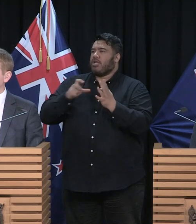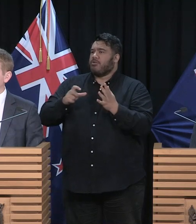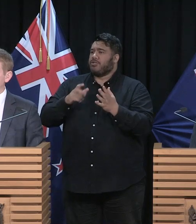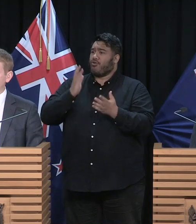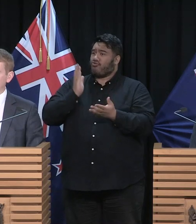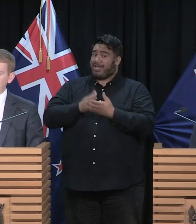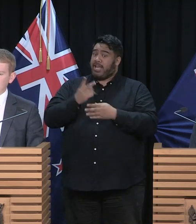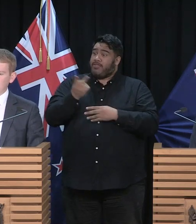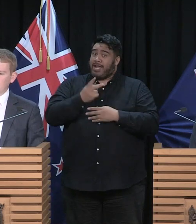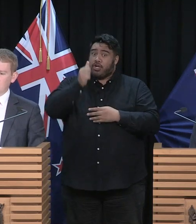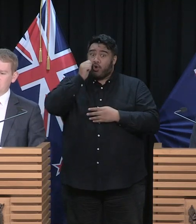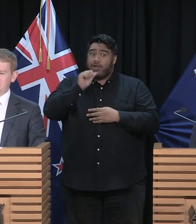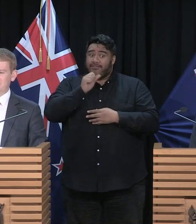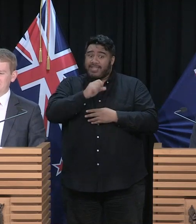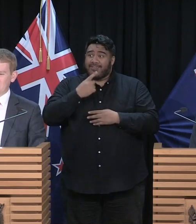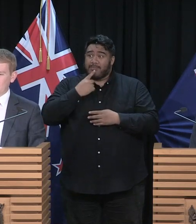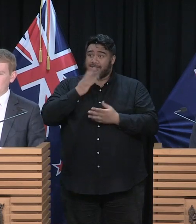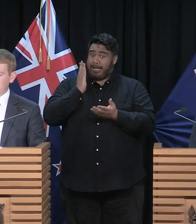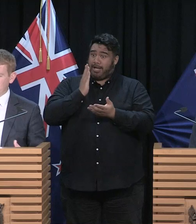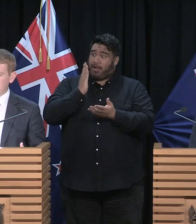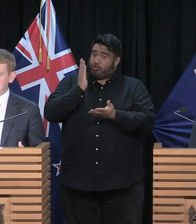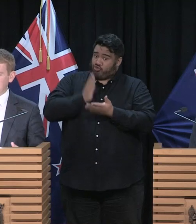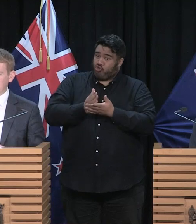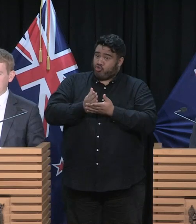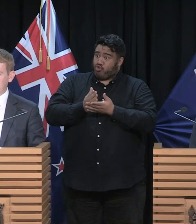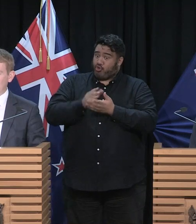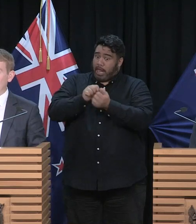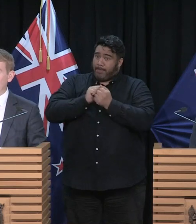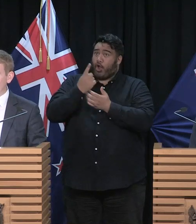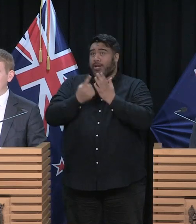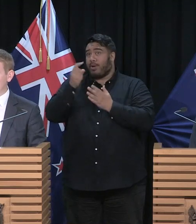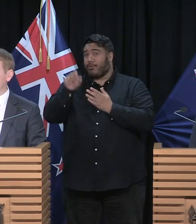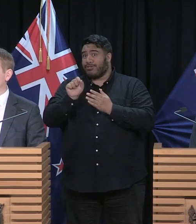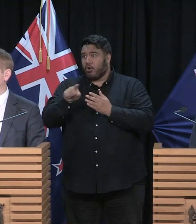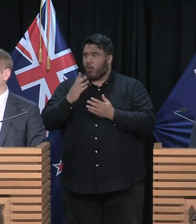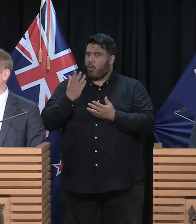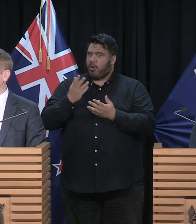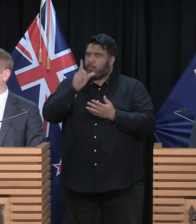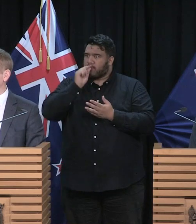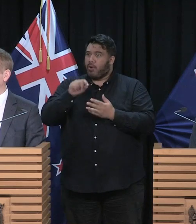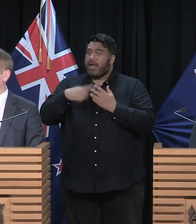Woodhouse's email accounts? Do you feel like you're fully aware of just how far that